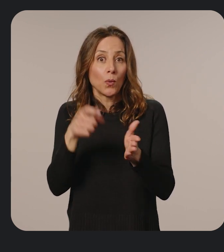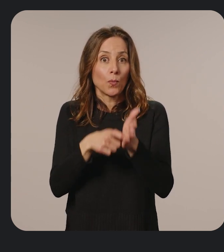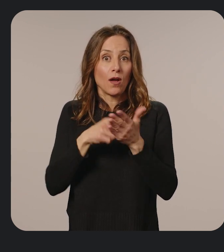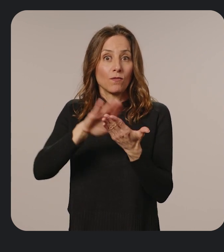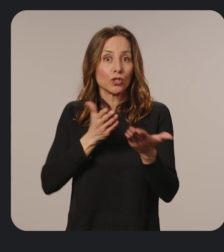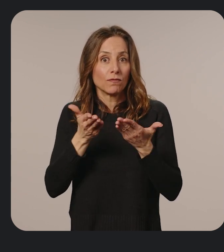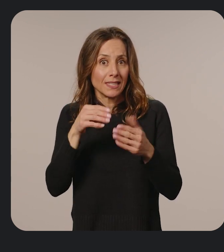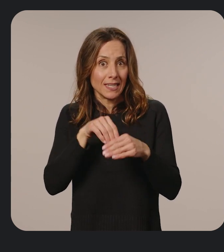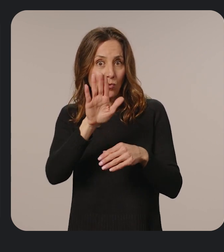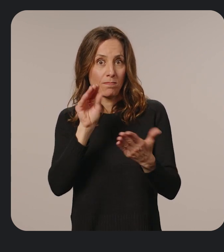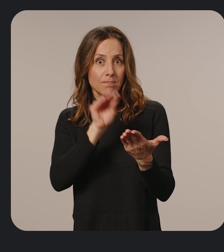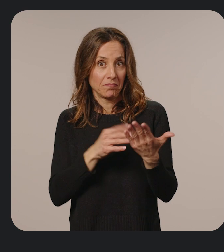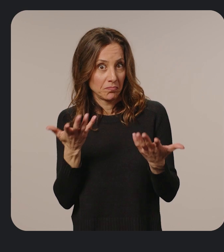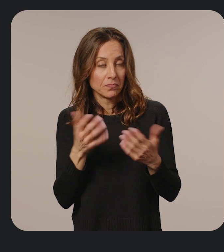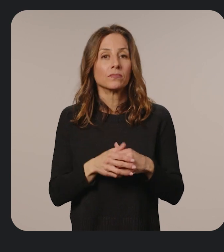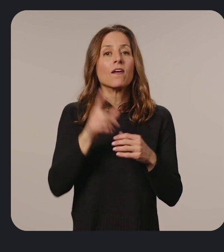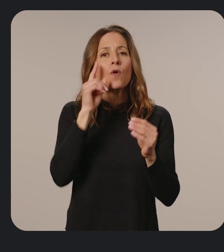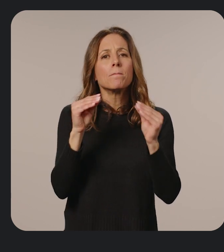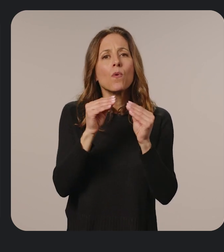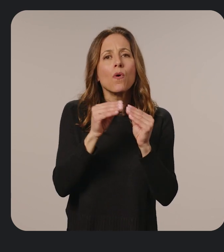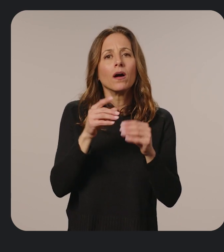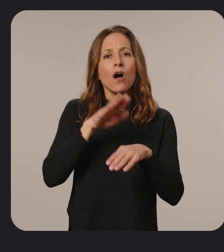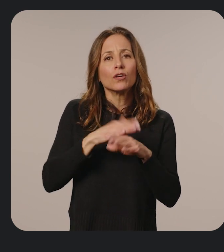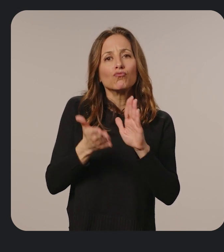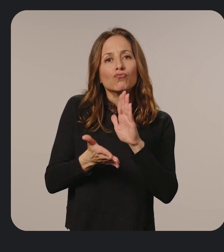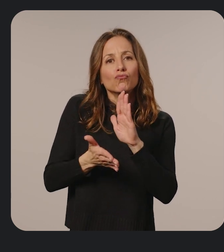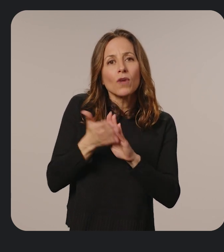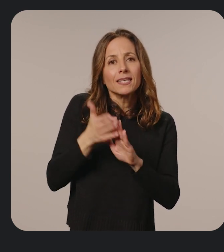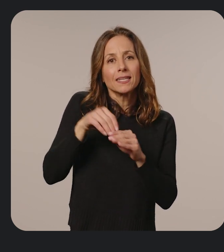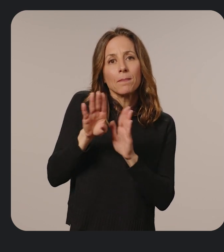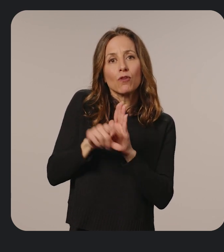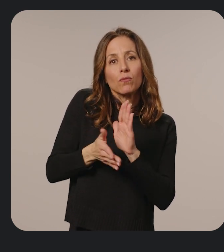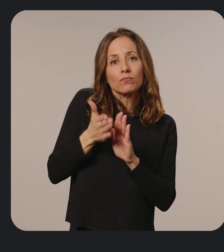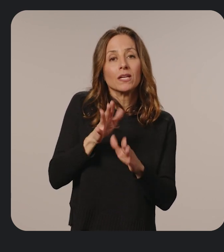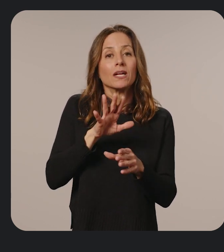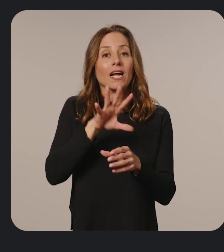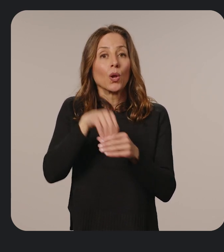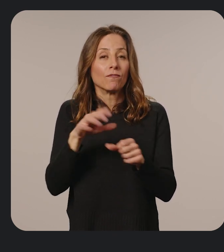and required foreground service type in your manifest. For more on running in the background, including